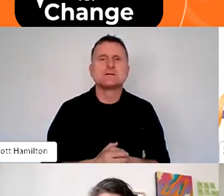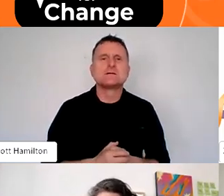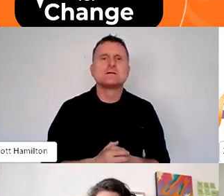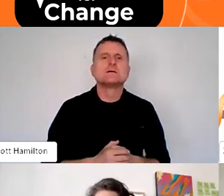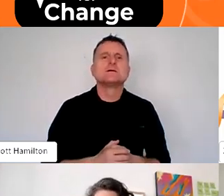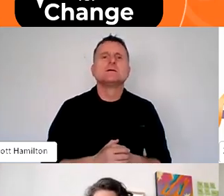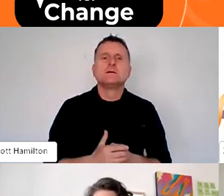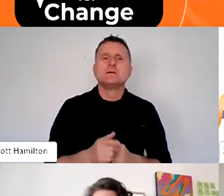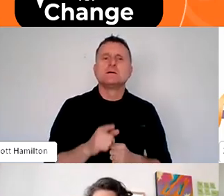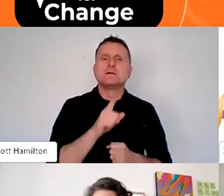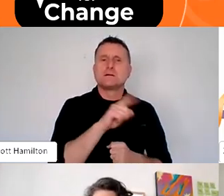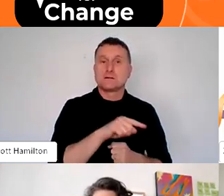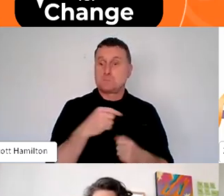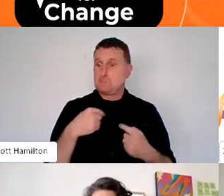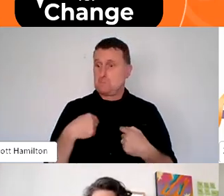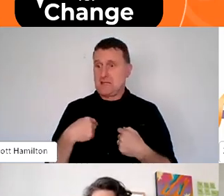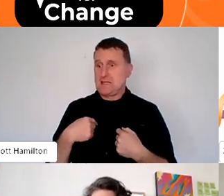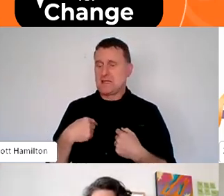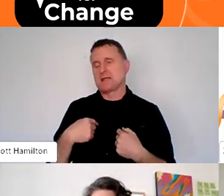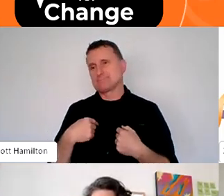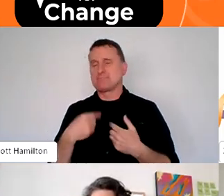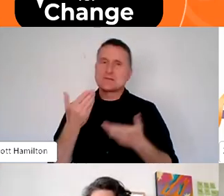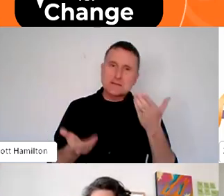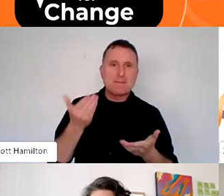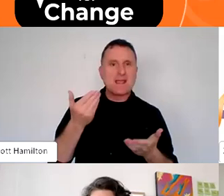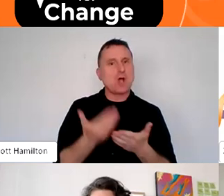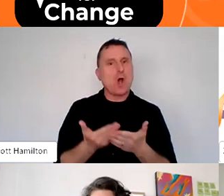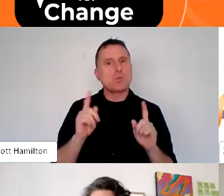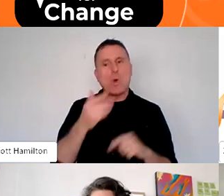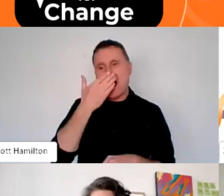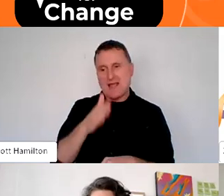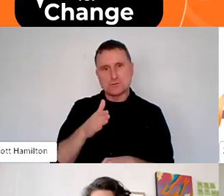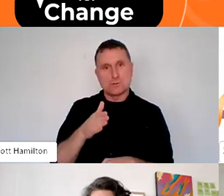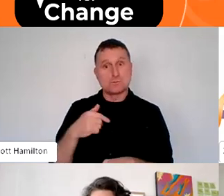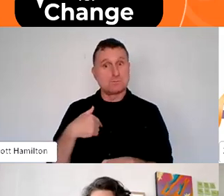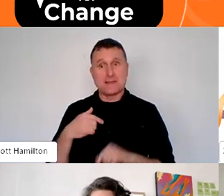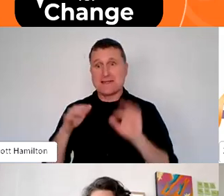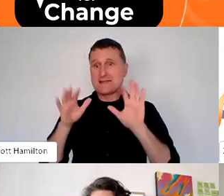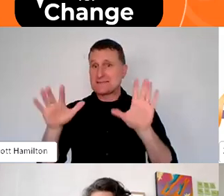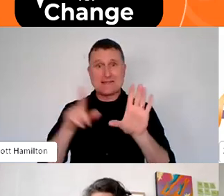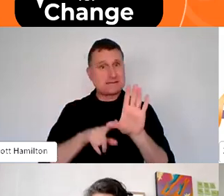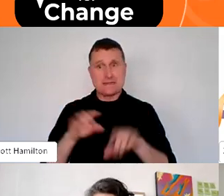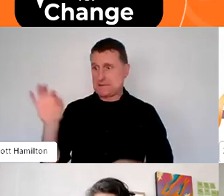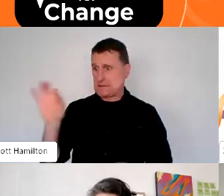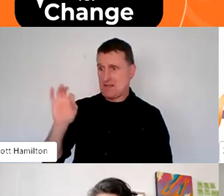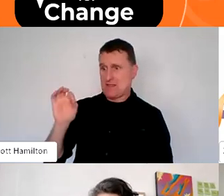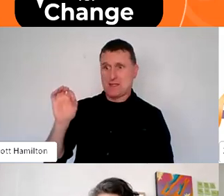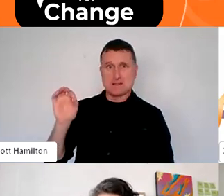haven't suspended a child or excluded a child from our school probably for the last 10 years. We just don't do it. They're ours and we